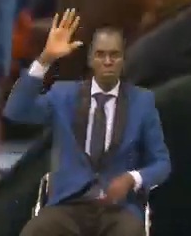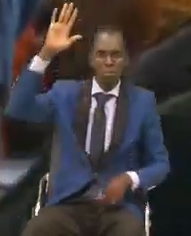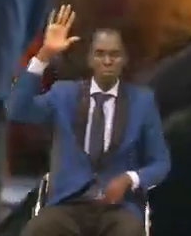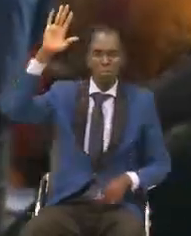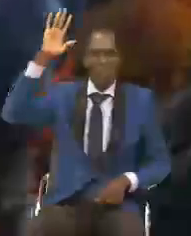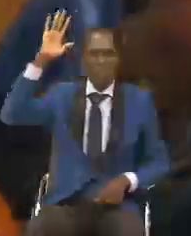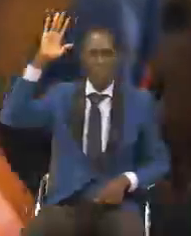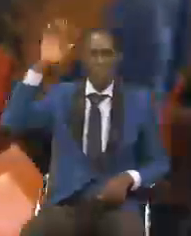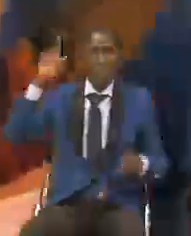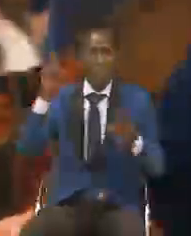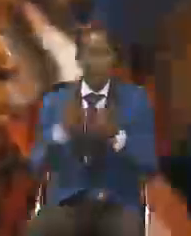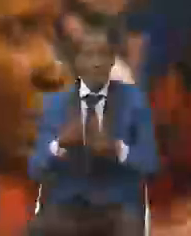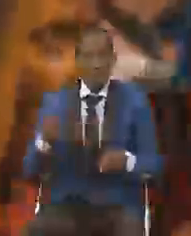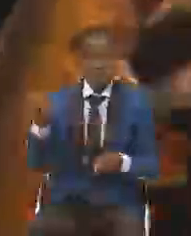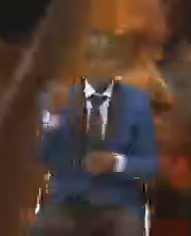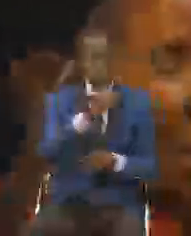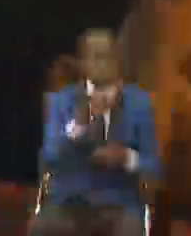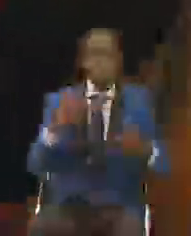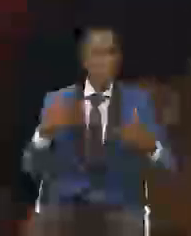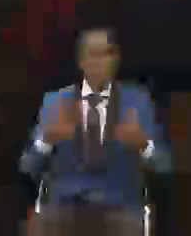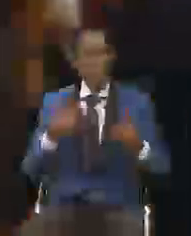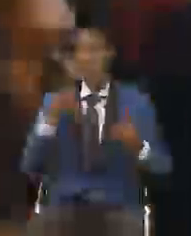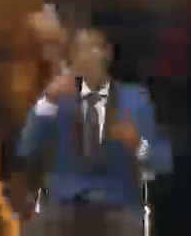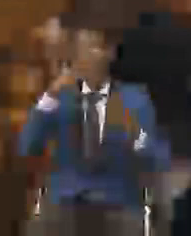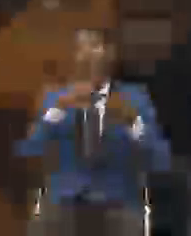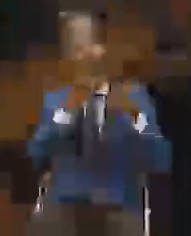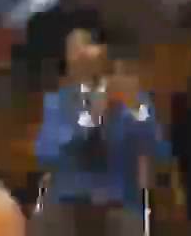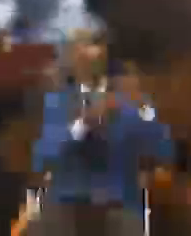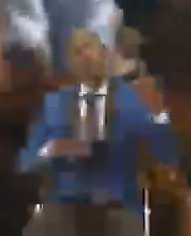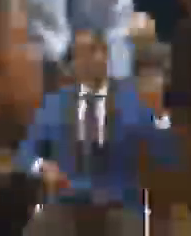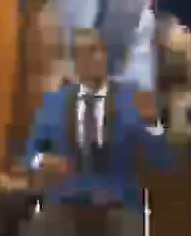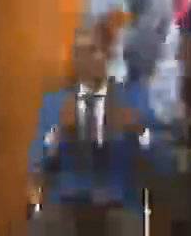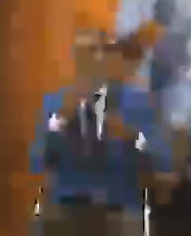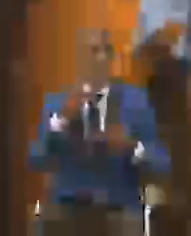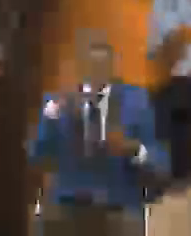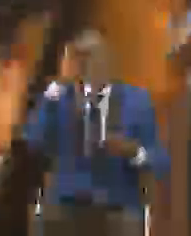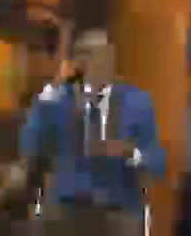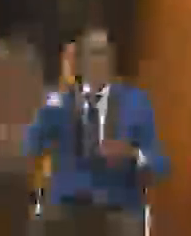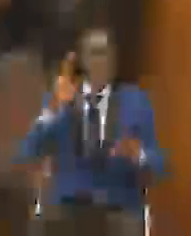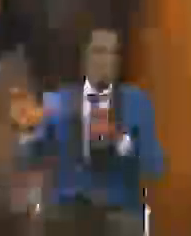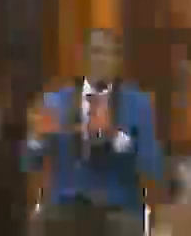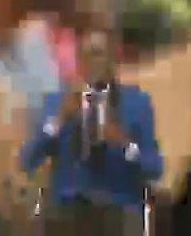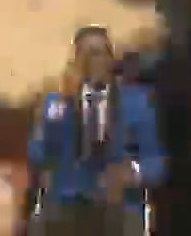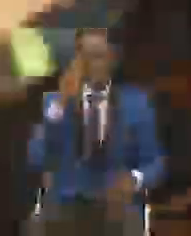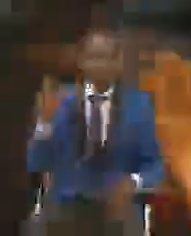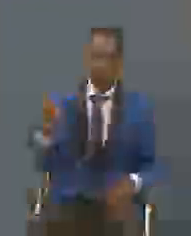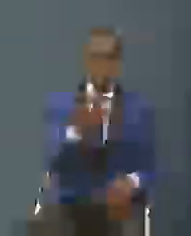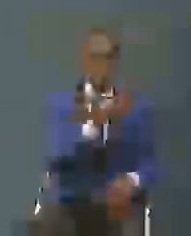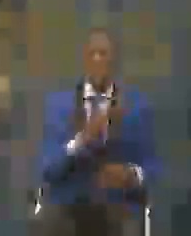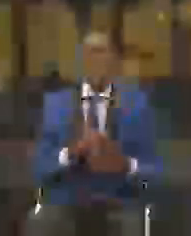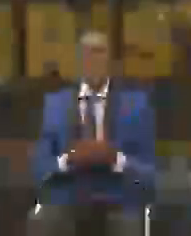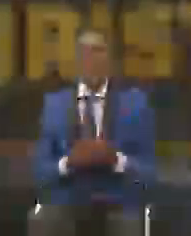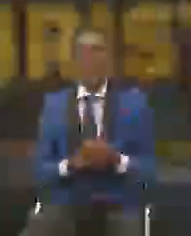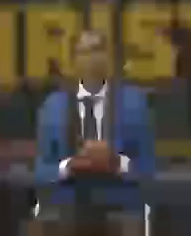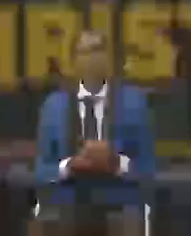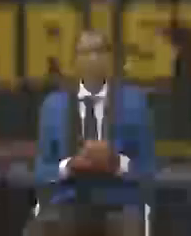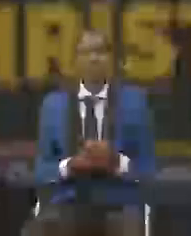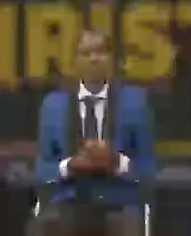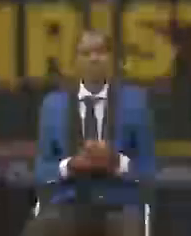i can see your hand as you have said unto the lord so he will do for you